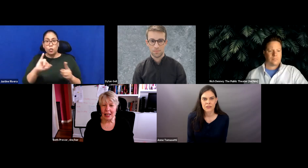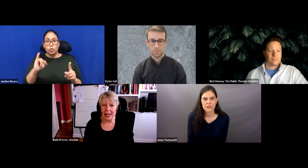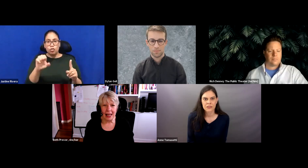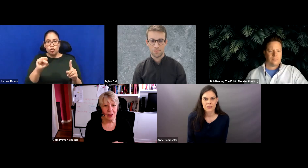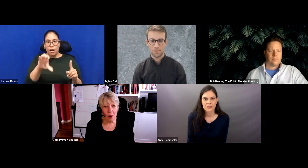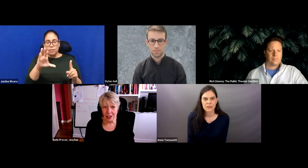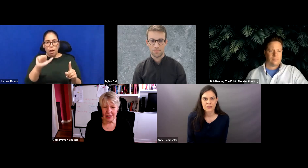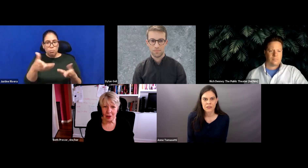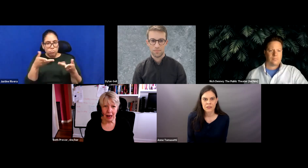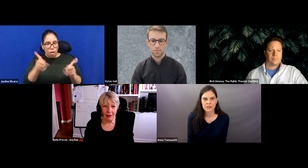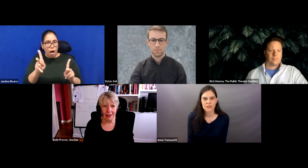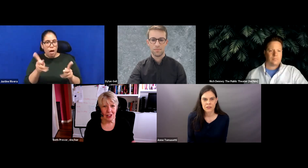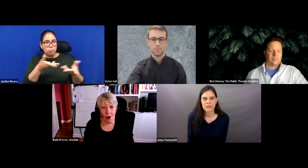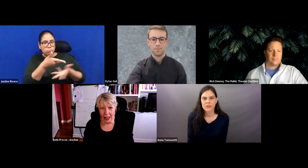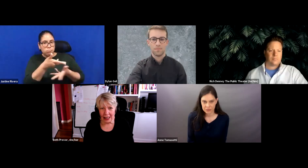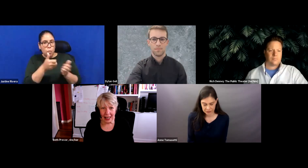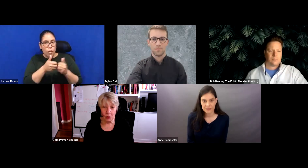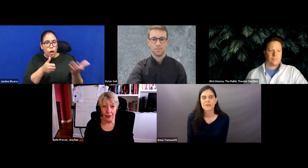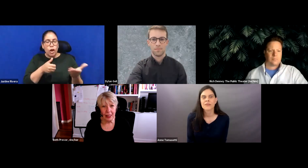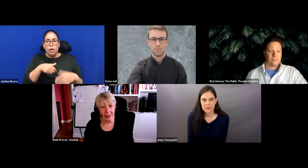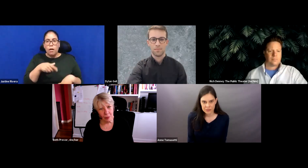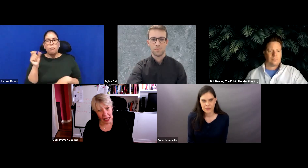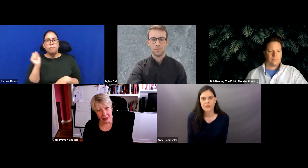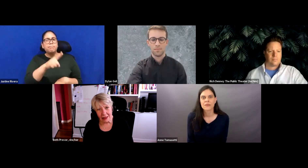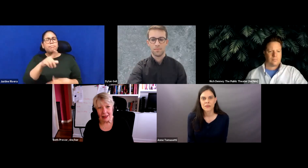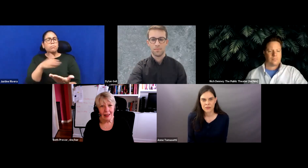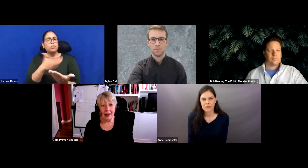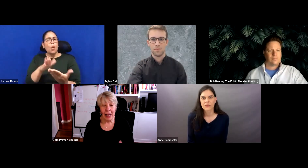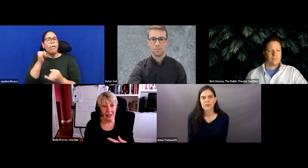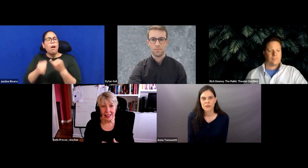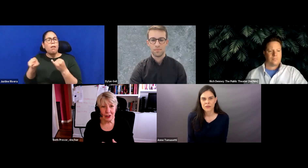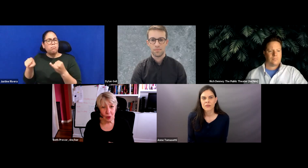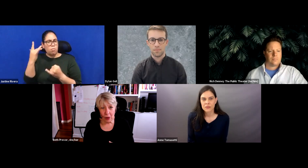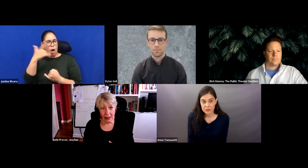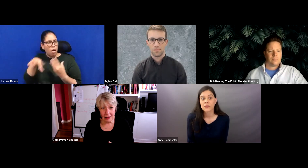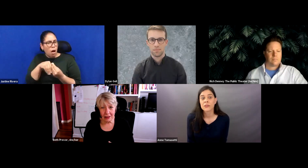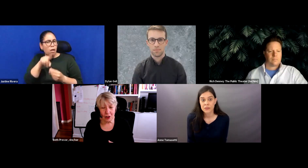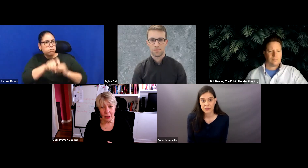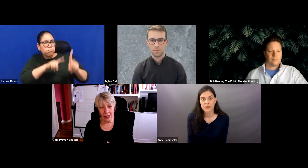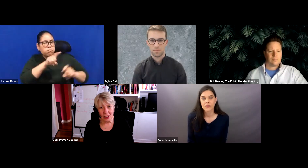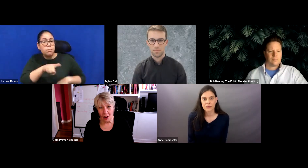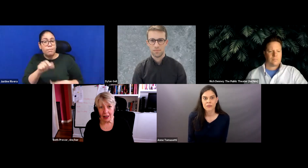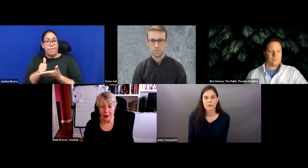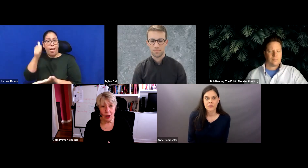allowed to ask questions about the song at the end, what things meant. Alexandria Wailes interpreted the song, and there